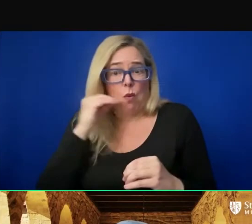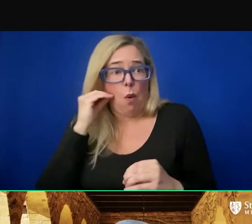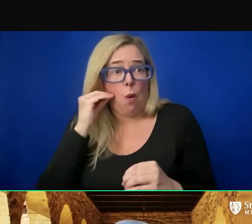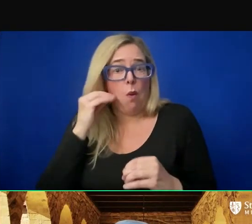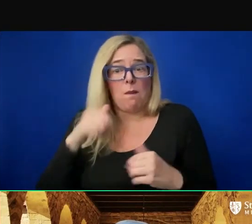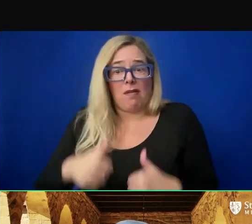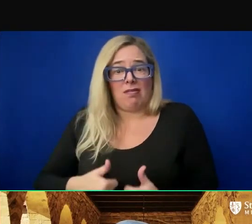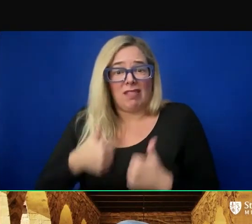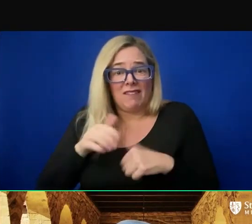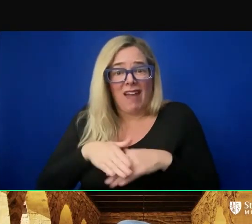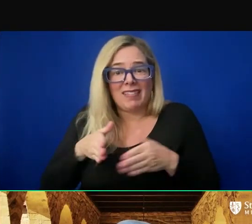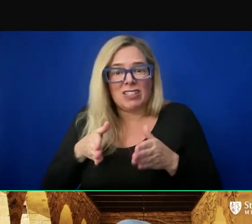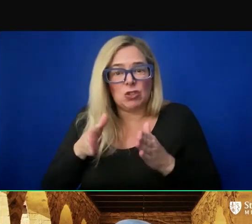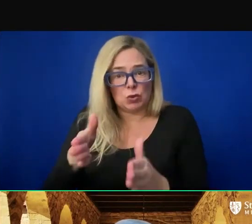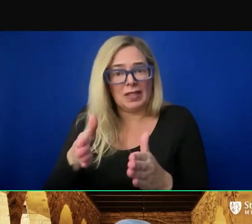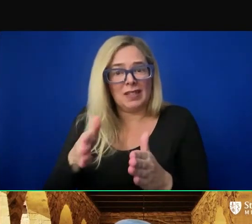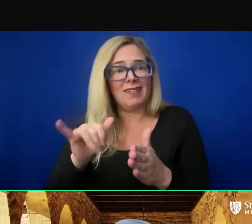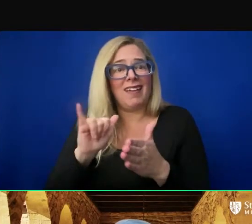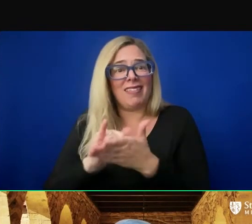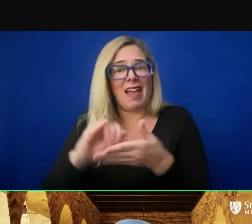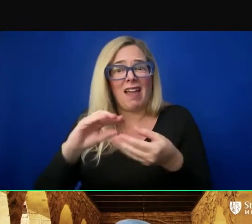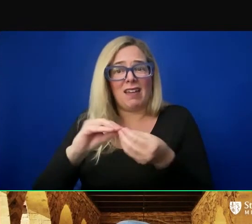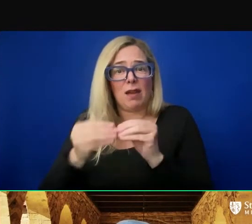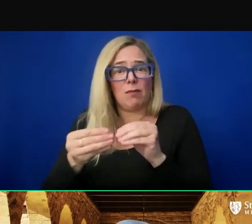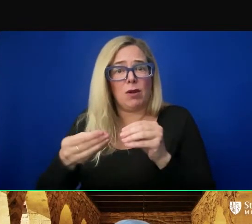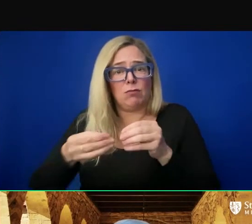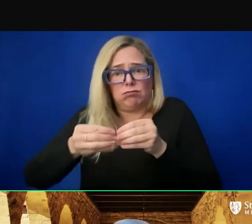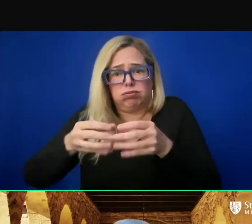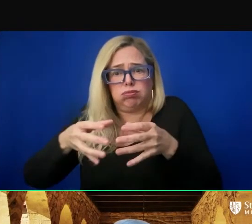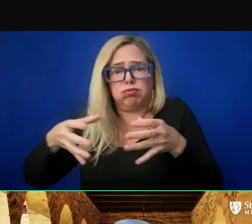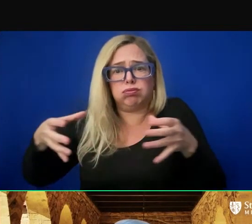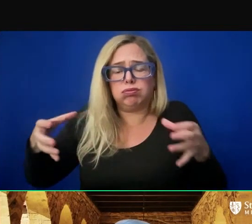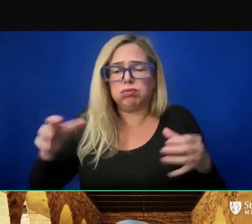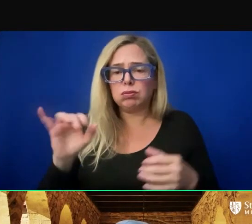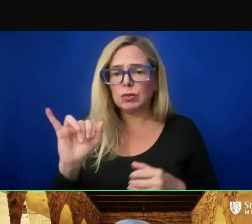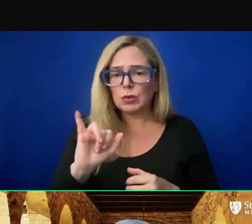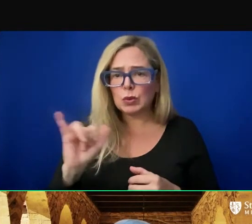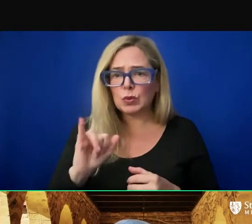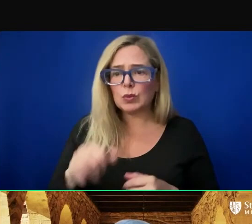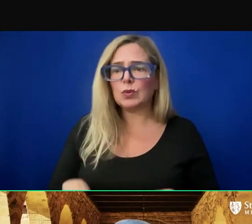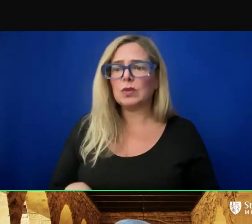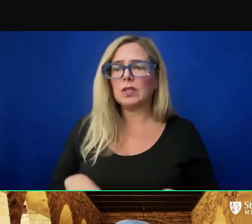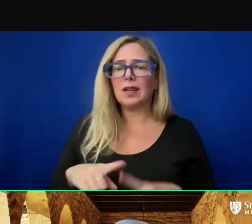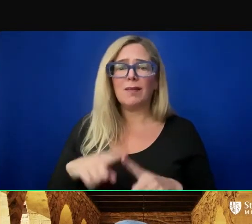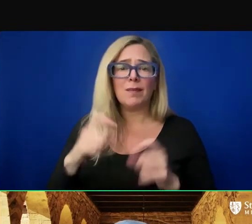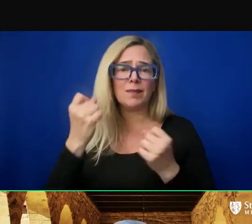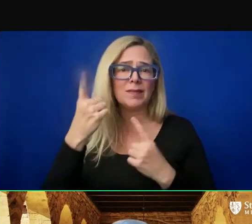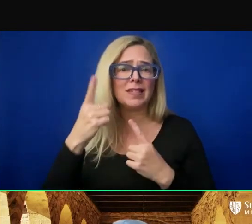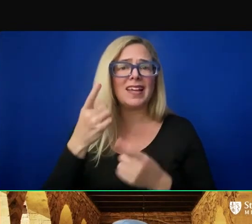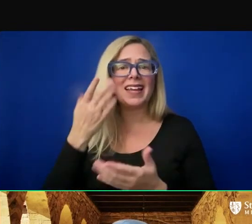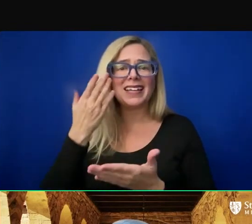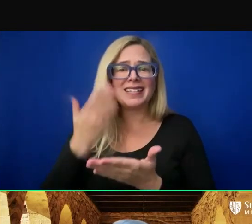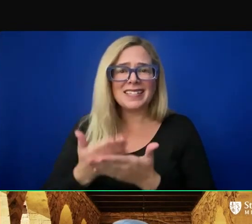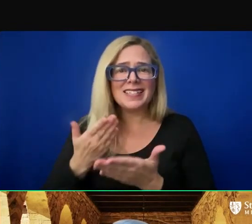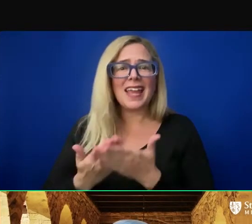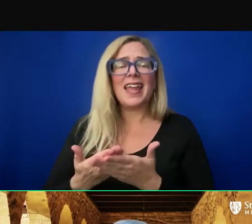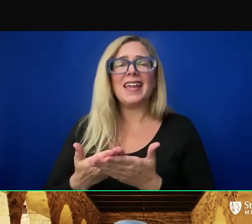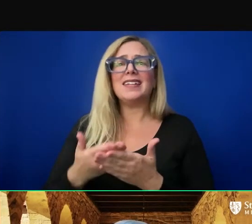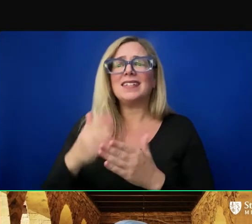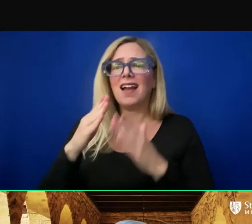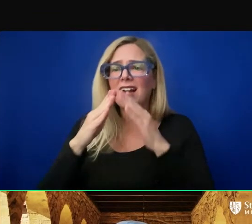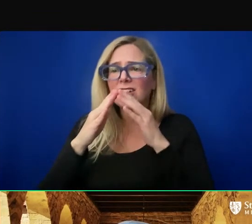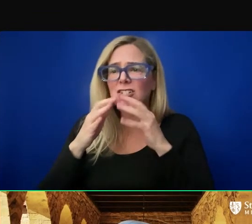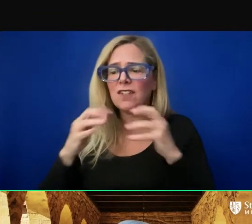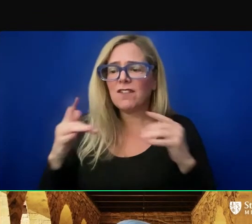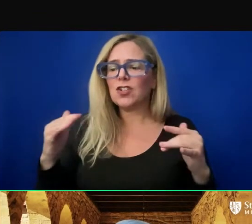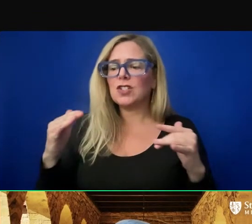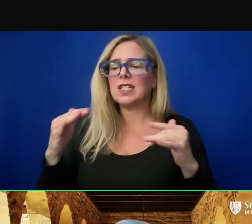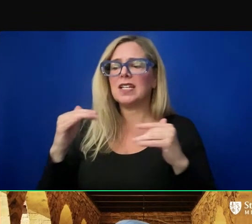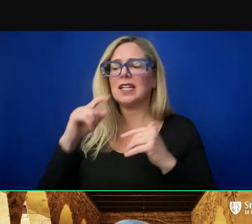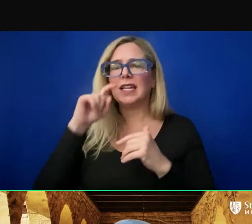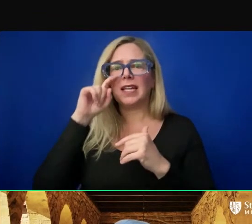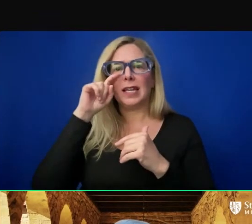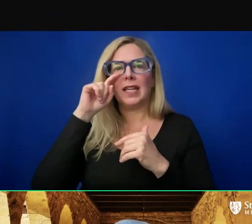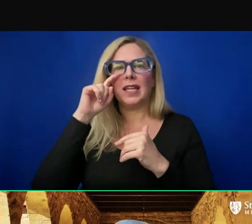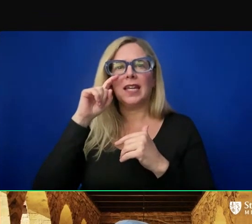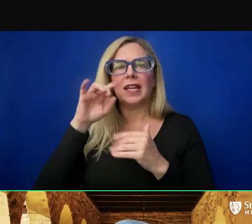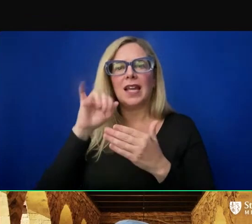population representative power, data, diversity, and inclusivity, especially the assumptions that